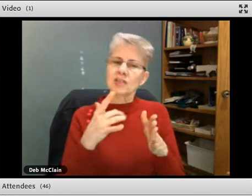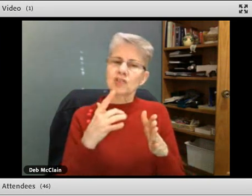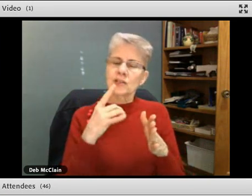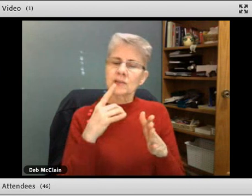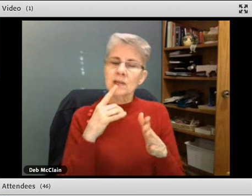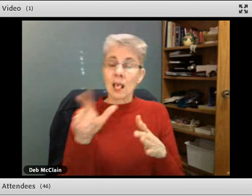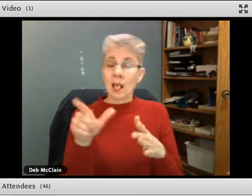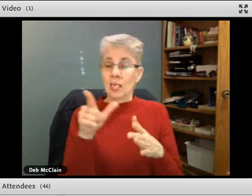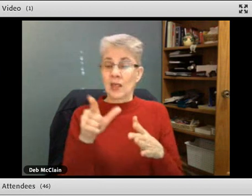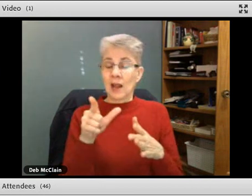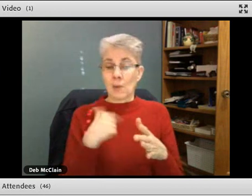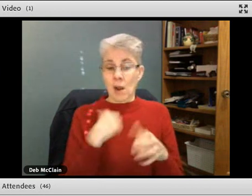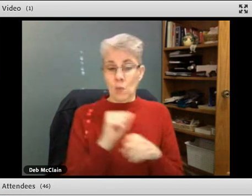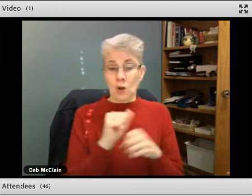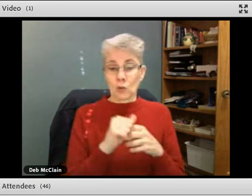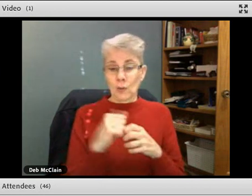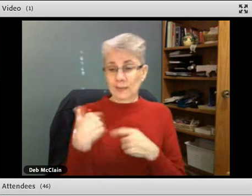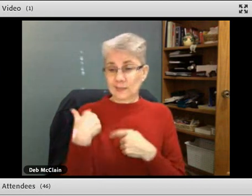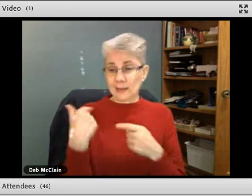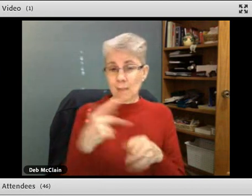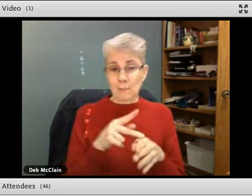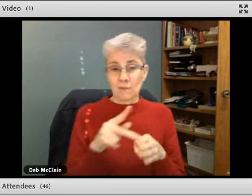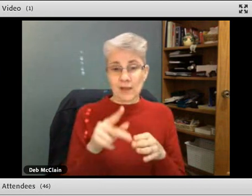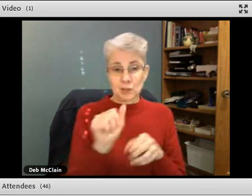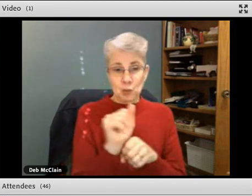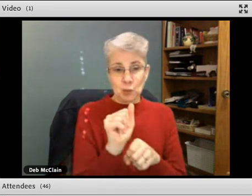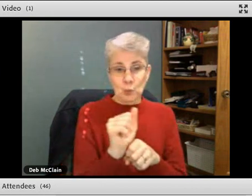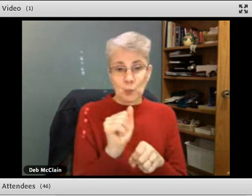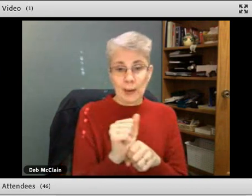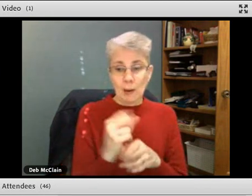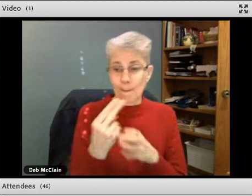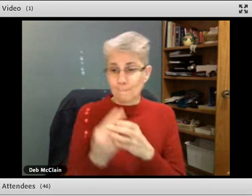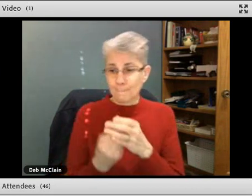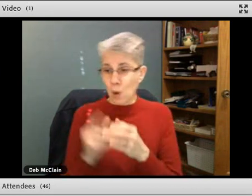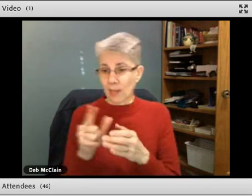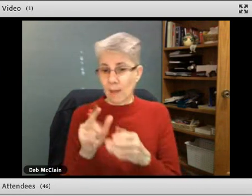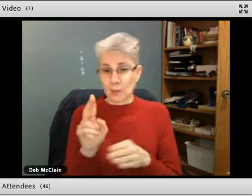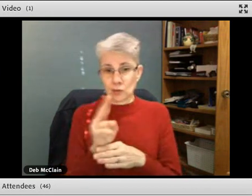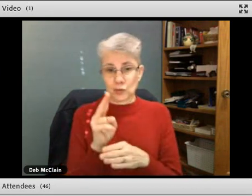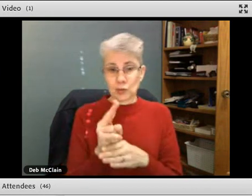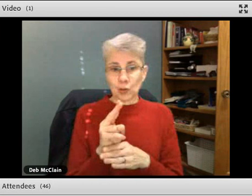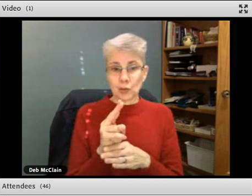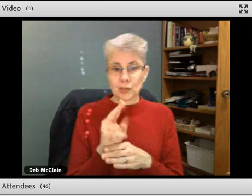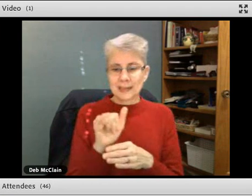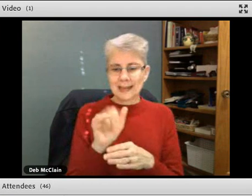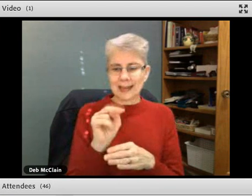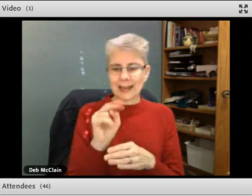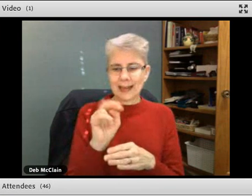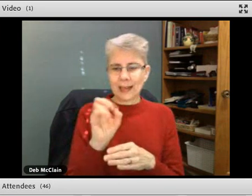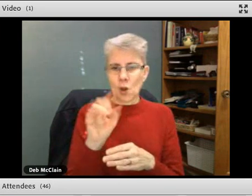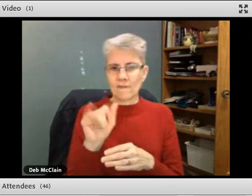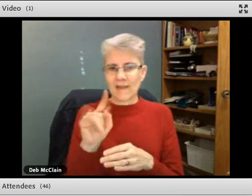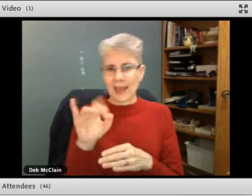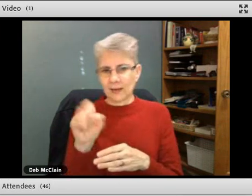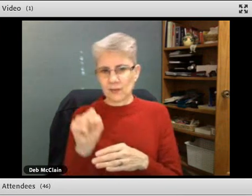both libraries have used Innovative's ILSes. And so I'm really familiar with those, too. There are some things --